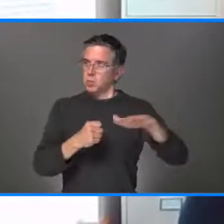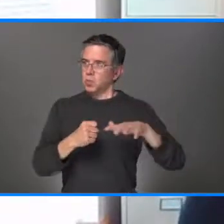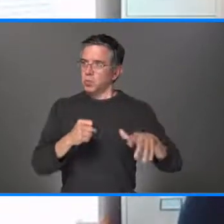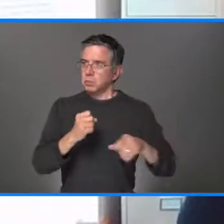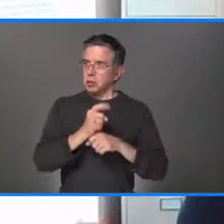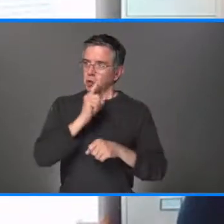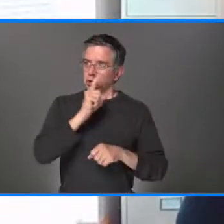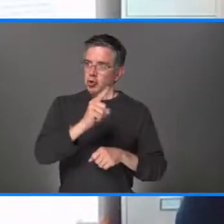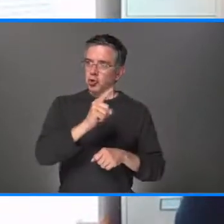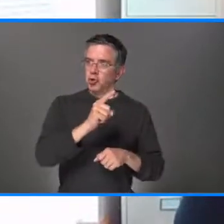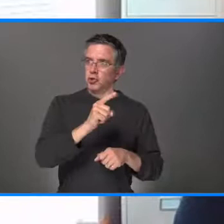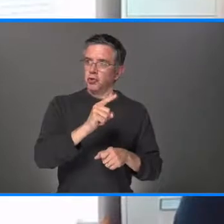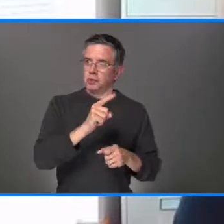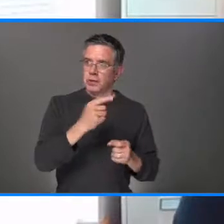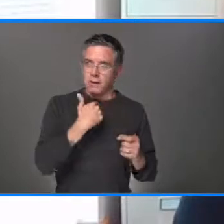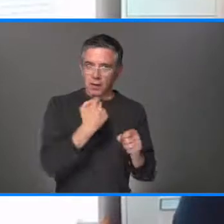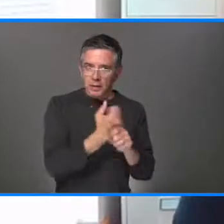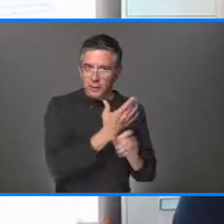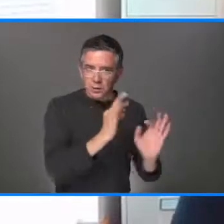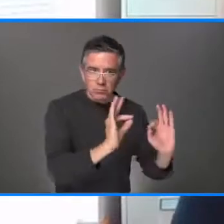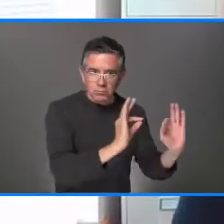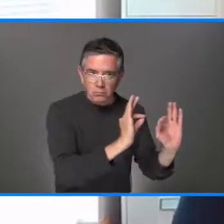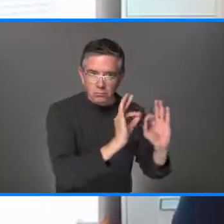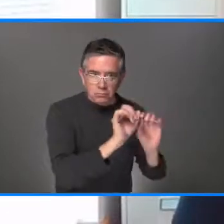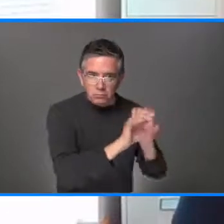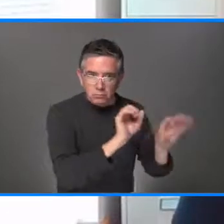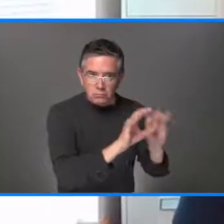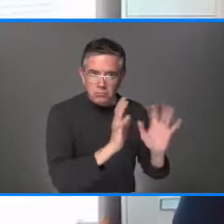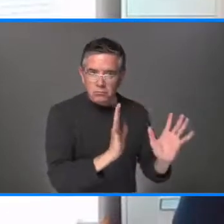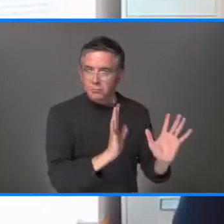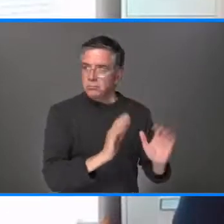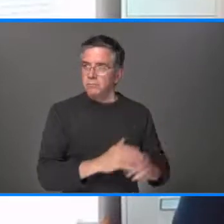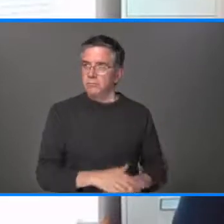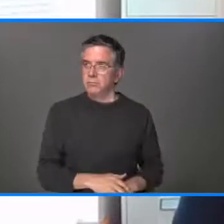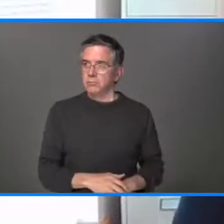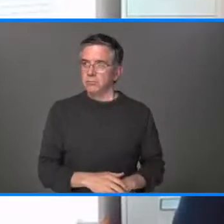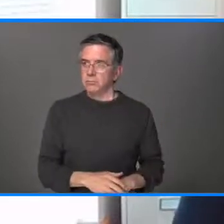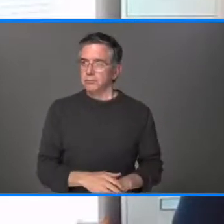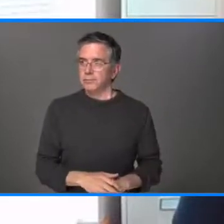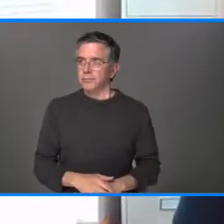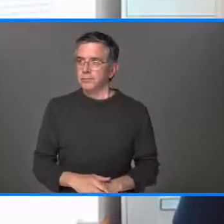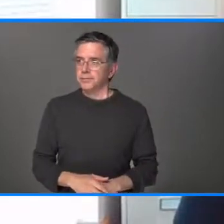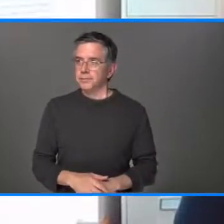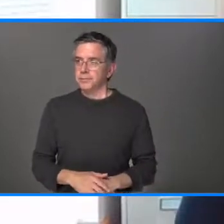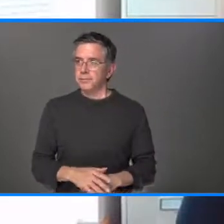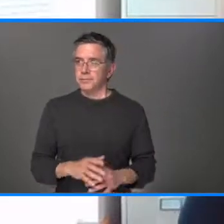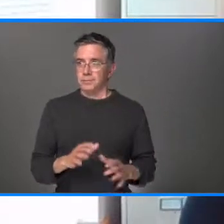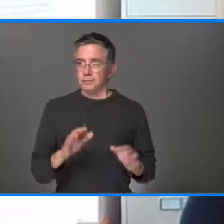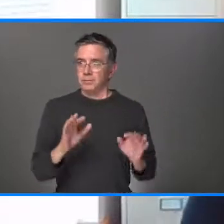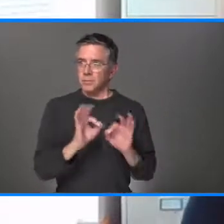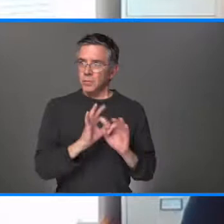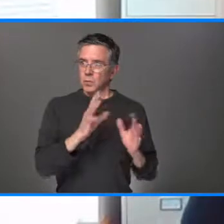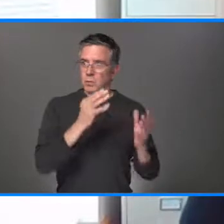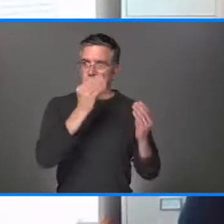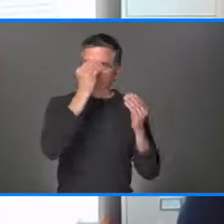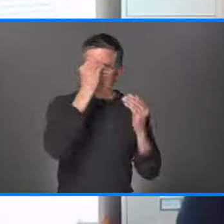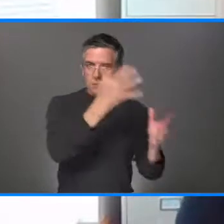but also to know that people care about them and want them to get vaccinated, want them to be protected as well during this pandemic.